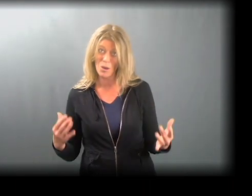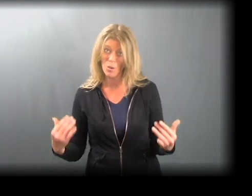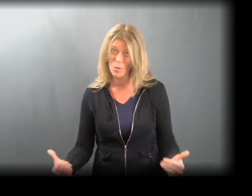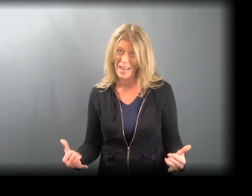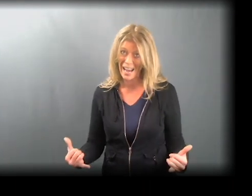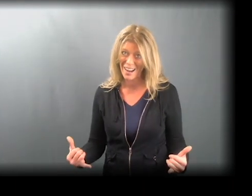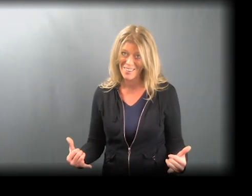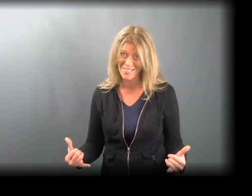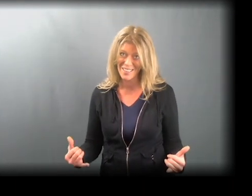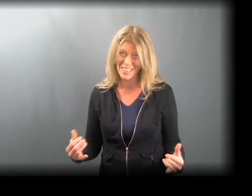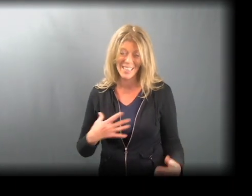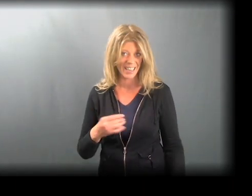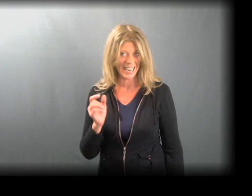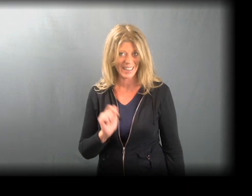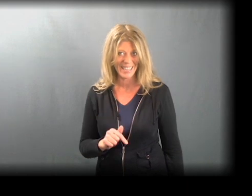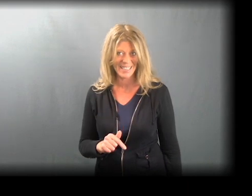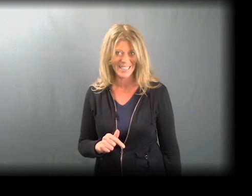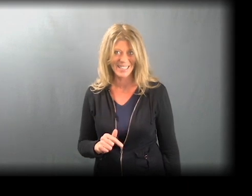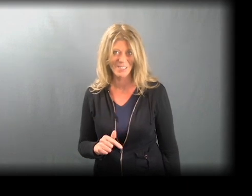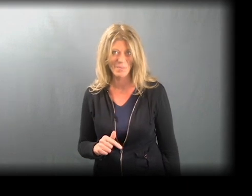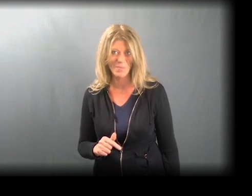So, now like this?